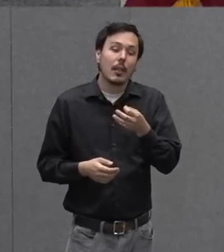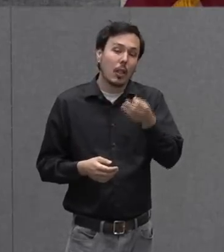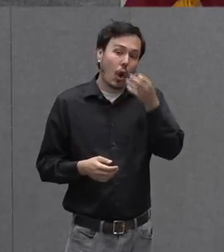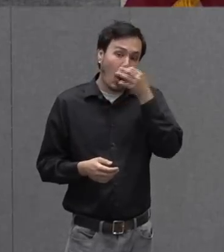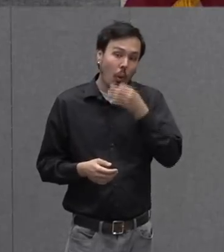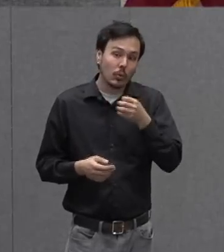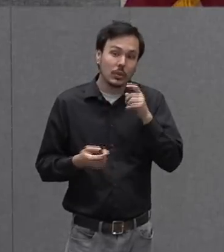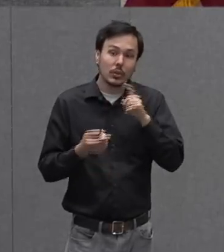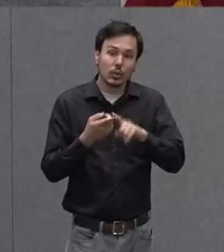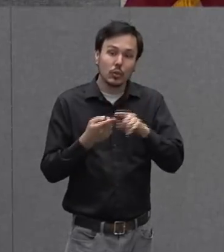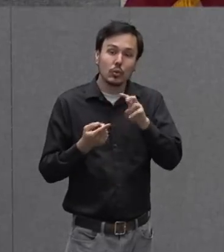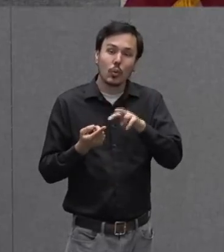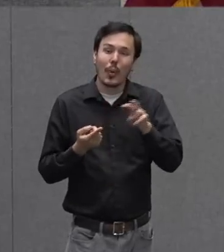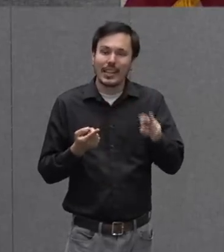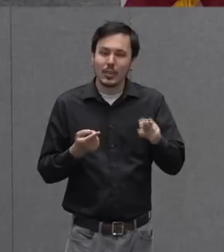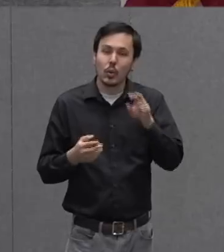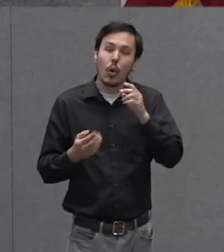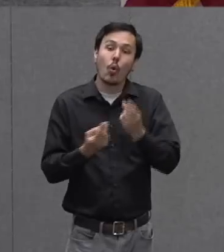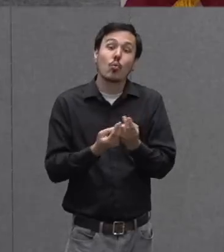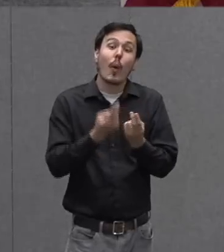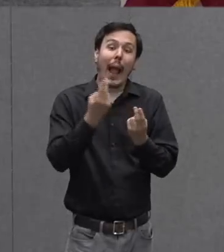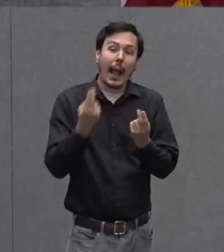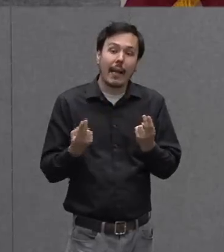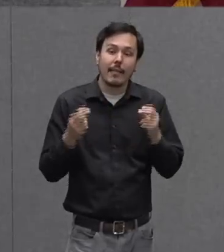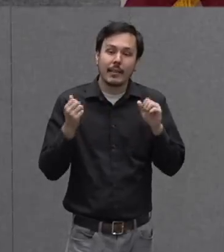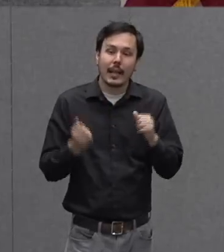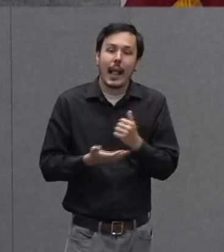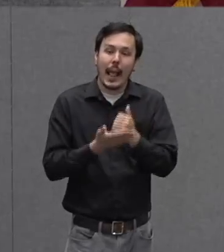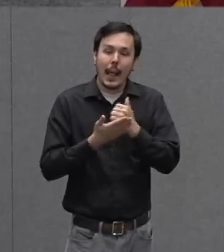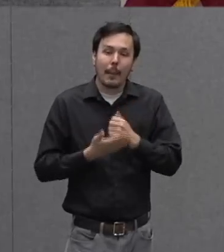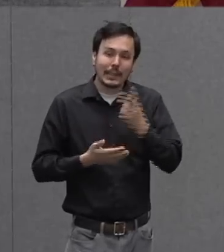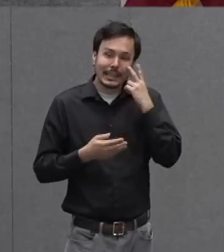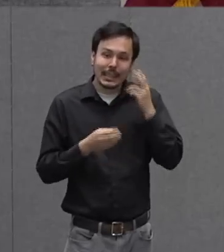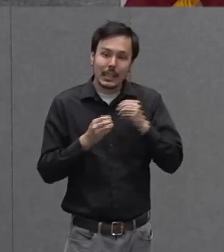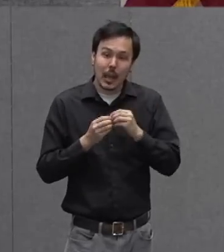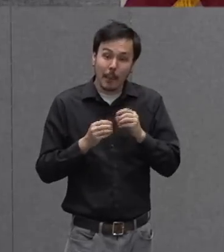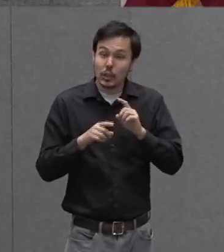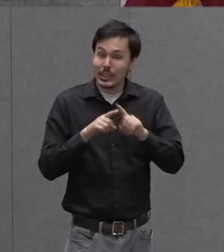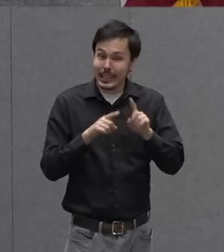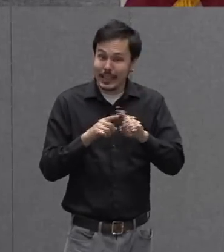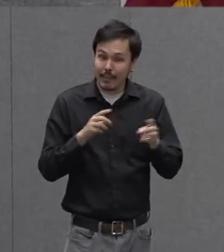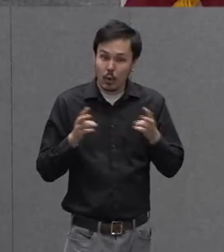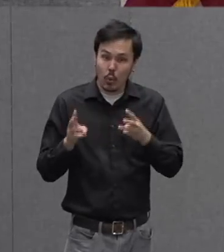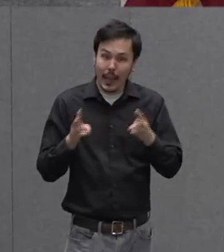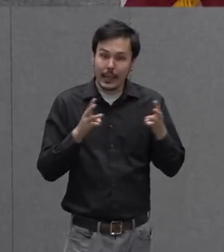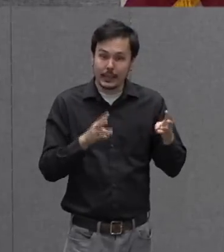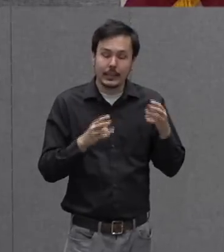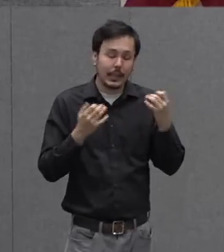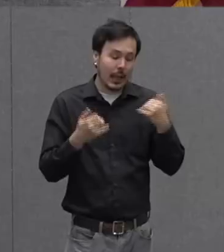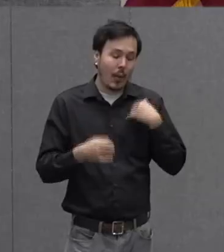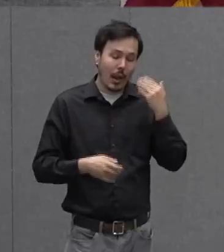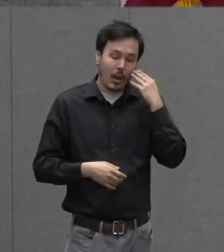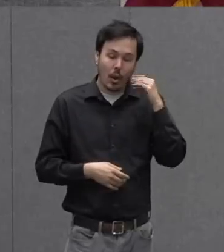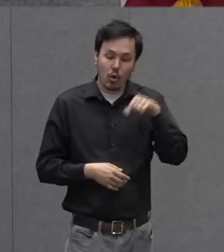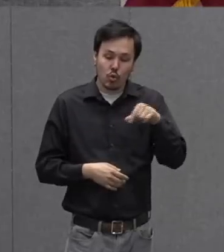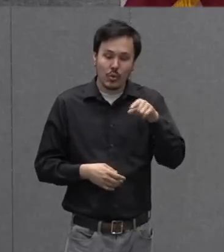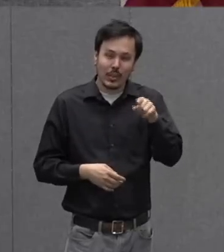and graphs can help us see numbers in new ways. Now I know that Mrs. Q had the closest at 18,